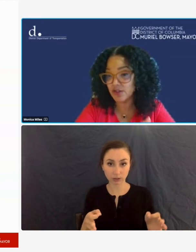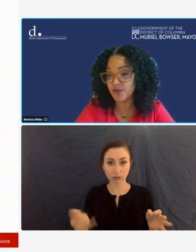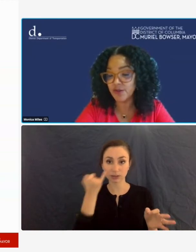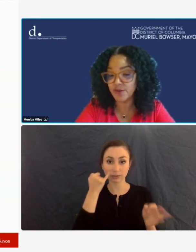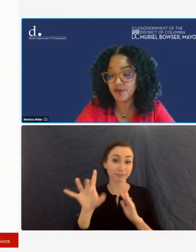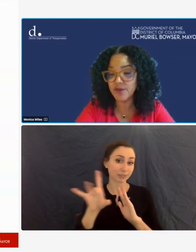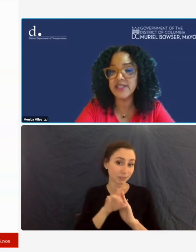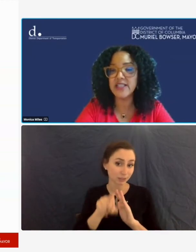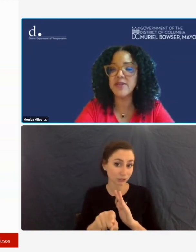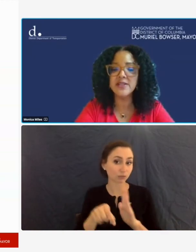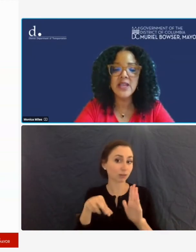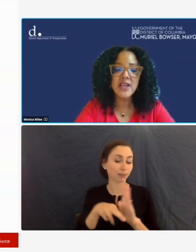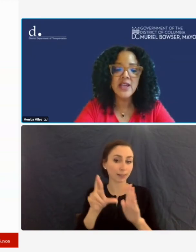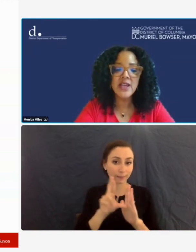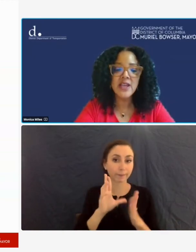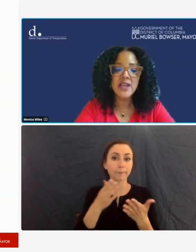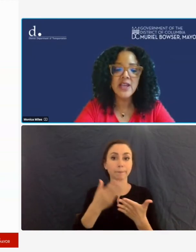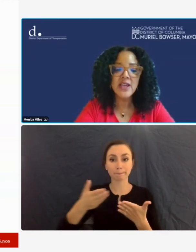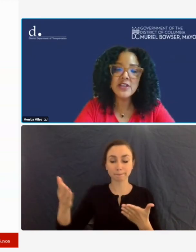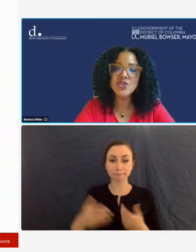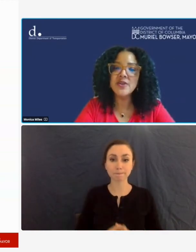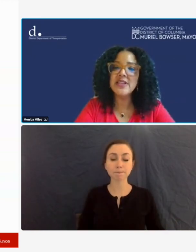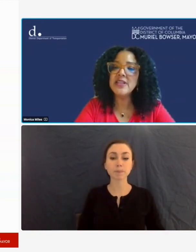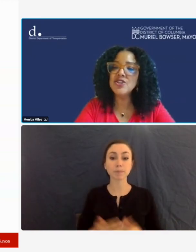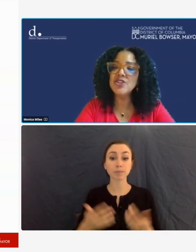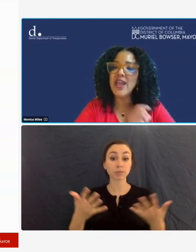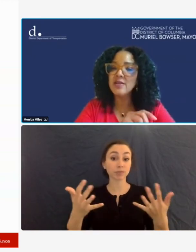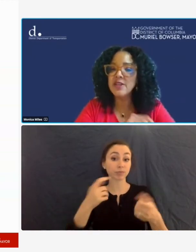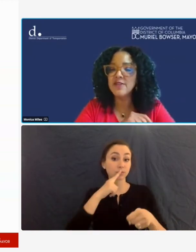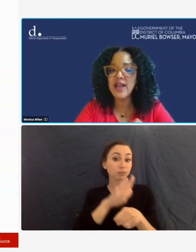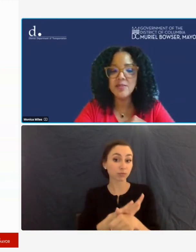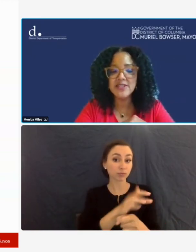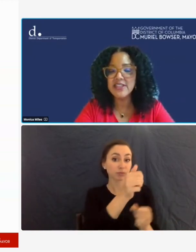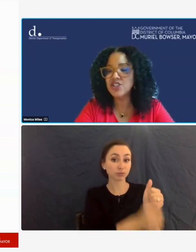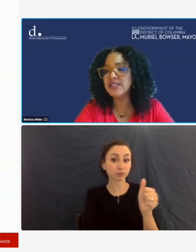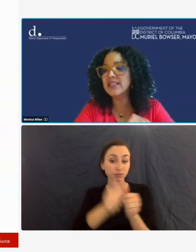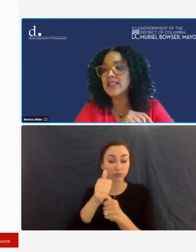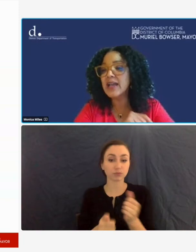to review these elements you want to make sure that each element of compensation is allowable